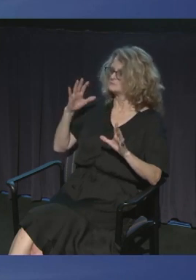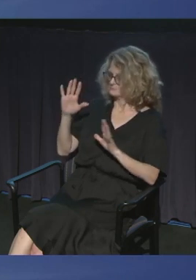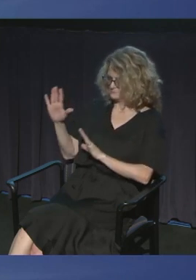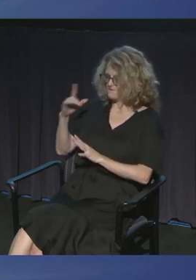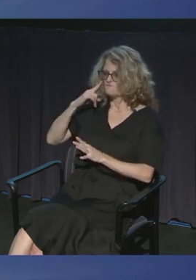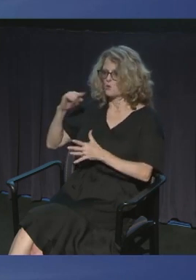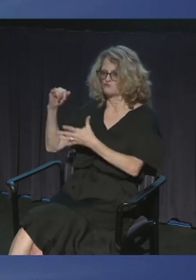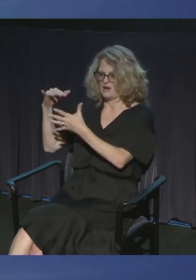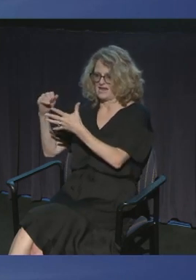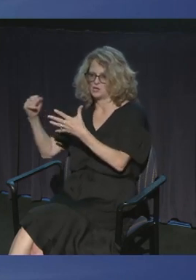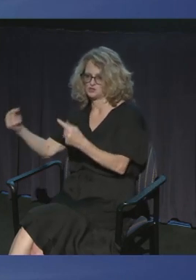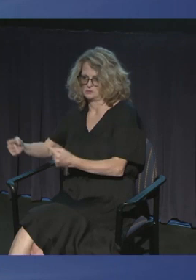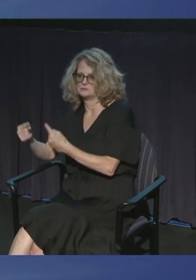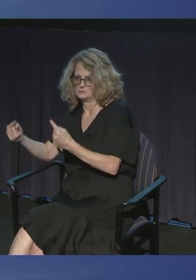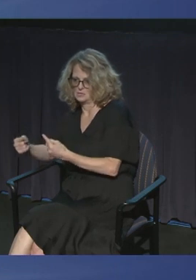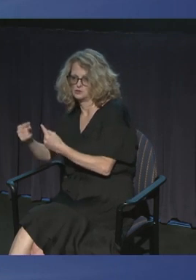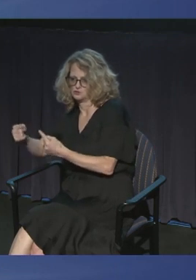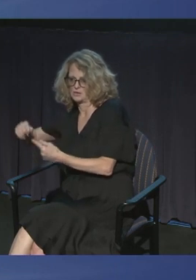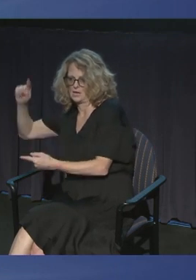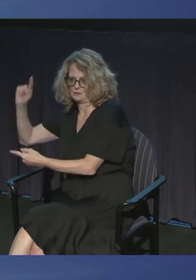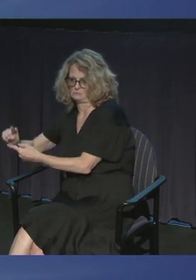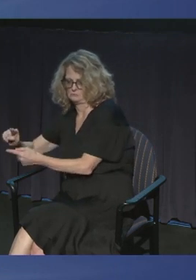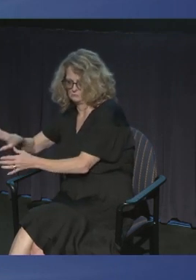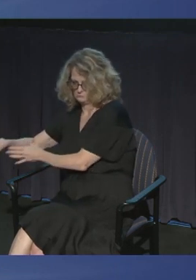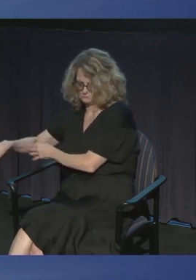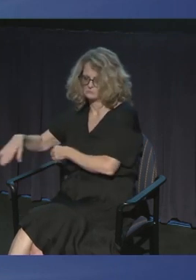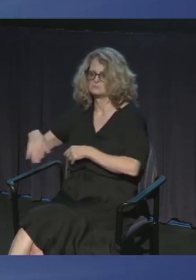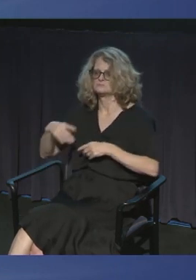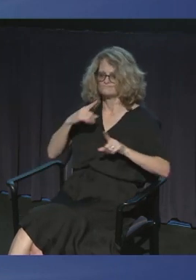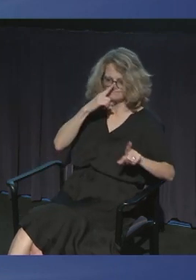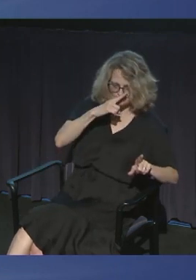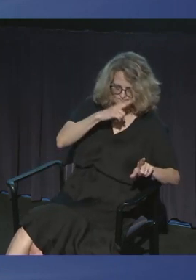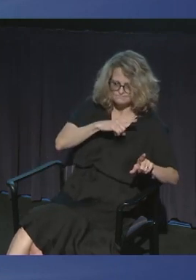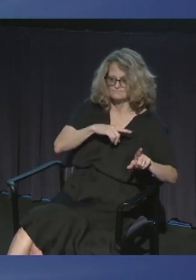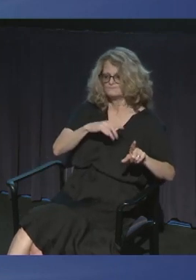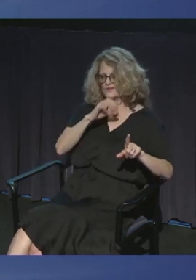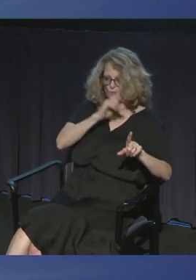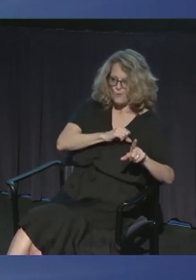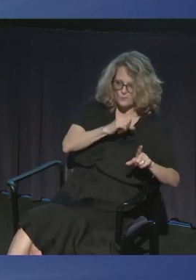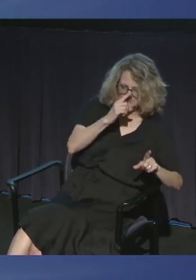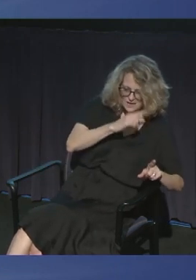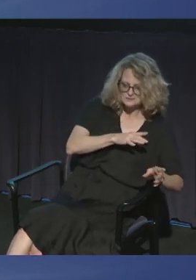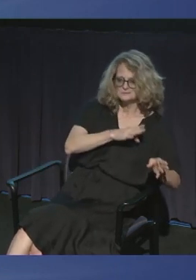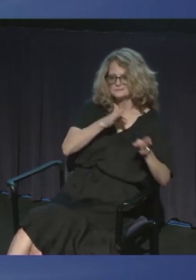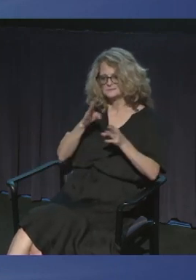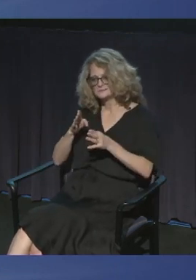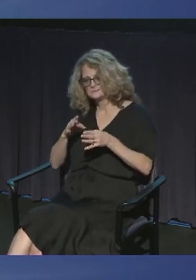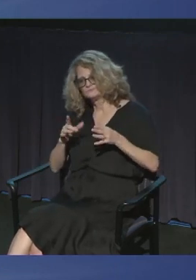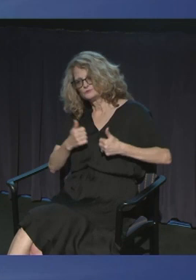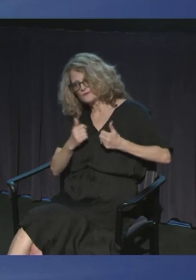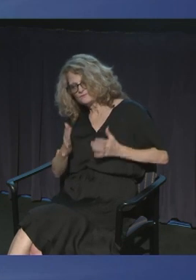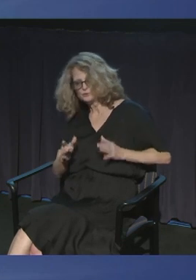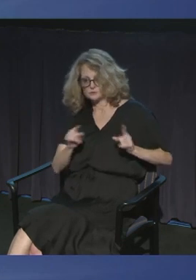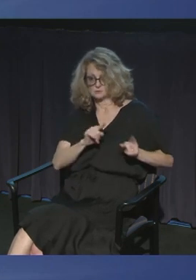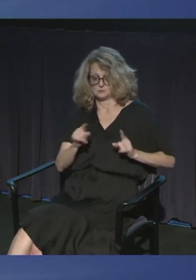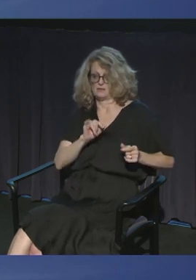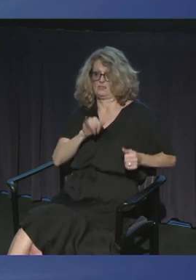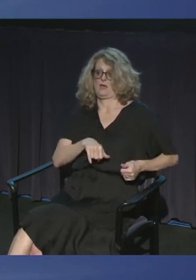AND THIS WAS DONE BY LOOKING AT THE METABOLITES DONE BY -- AT UNC.